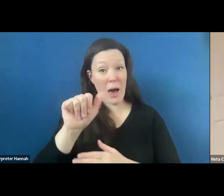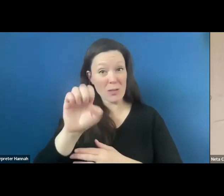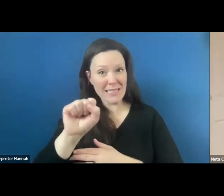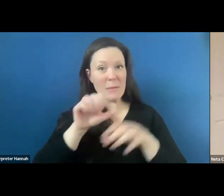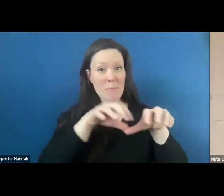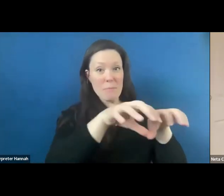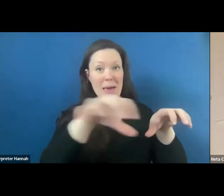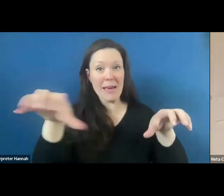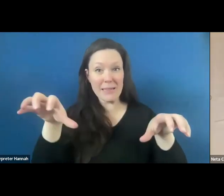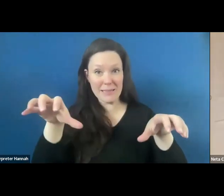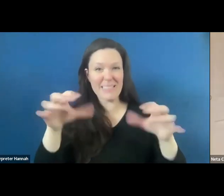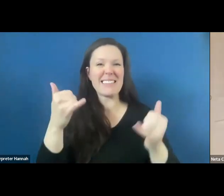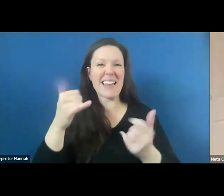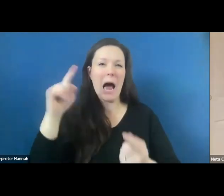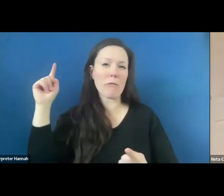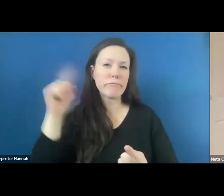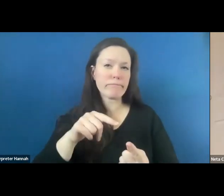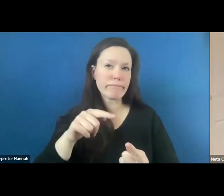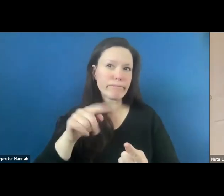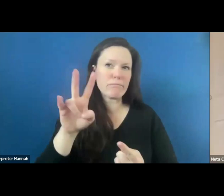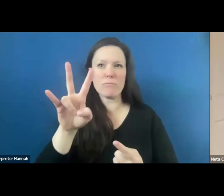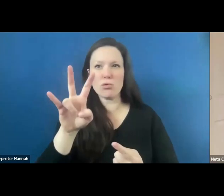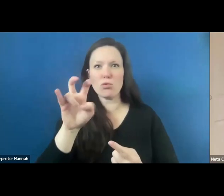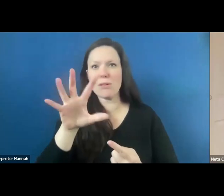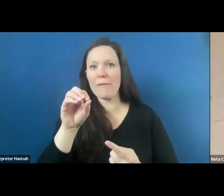and now we're about 750 overseas bases.